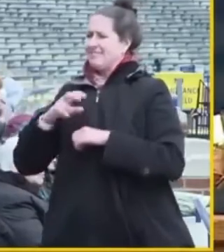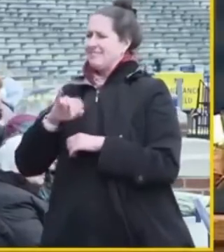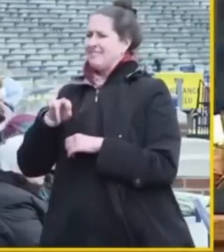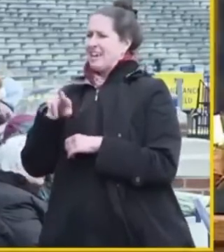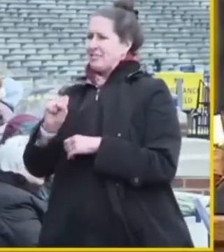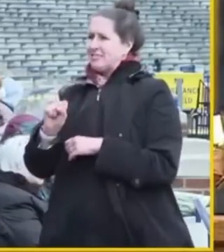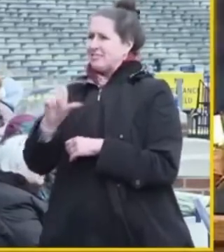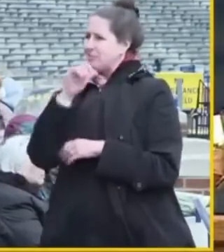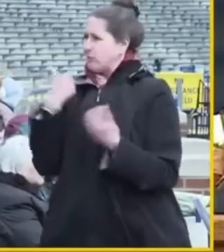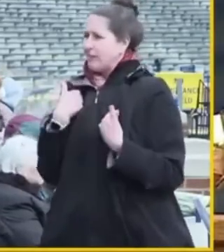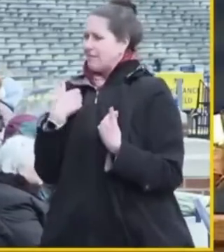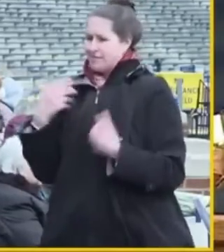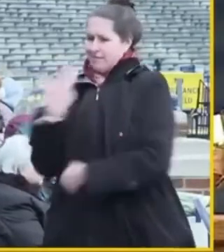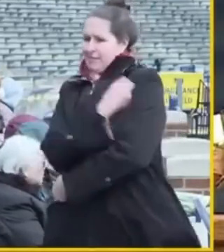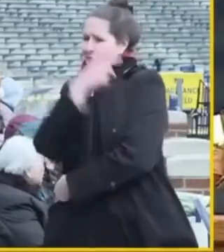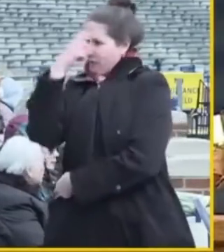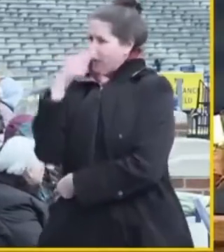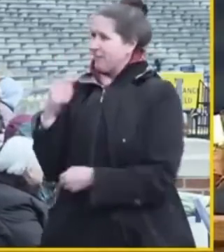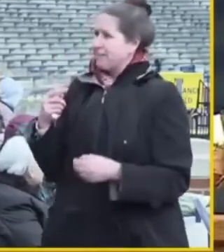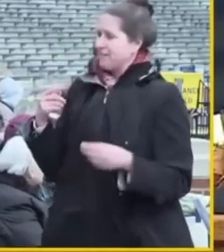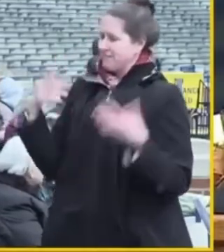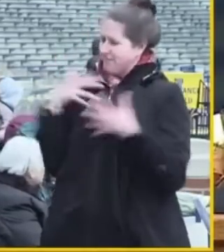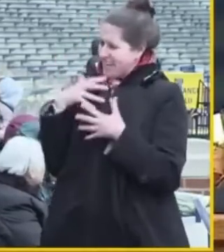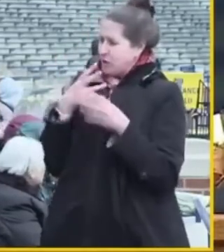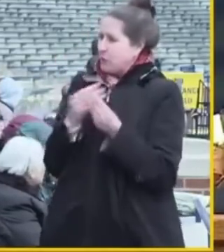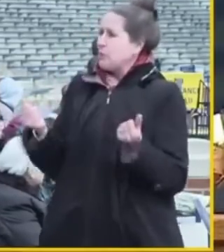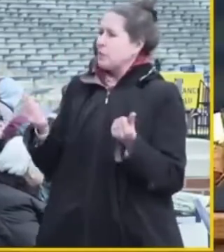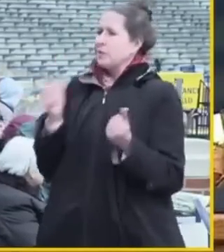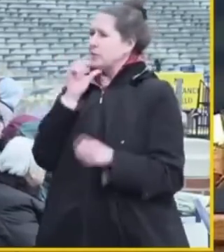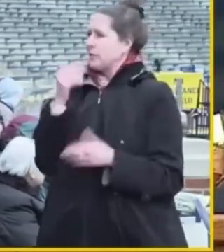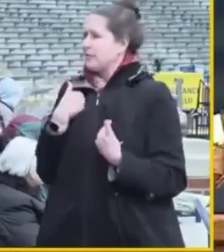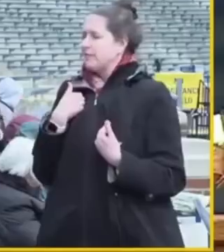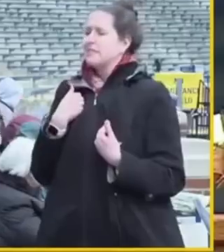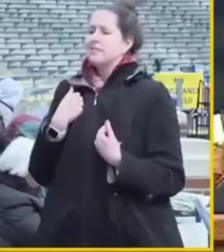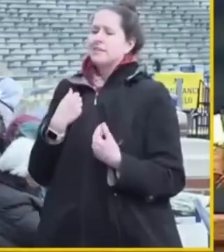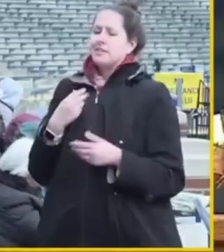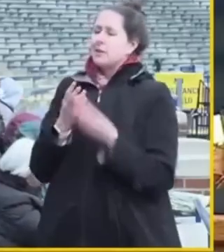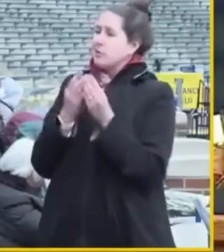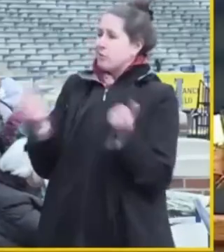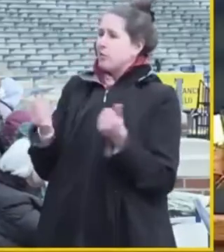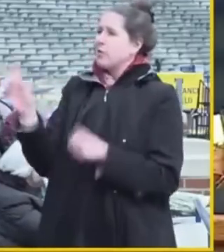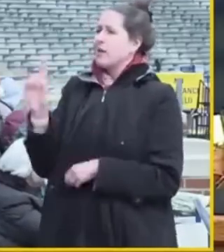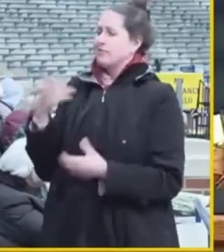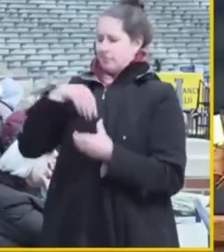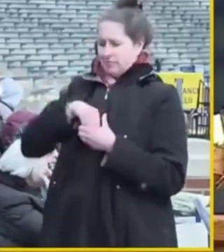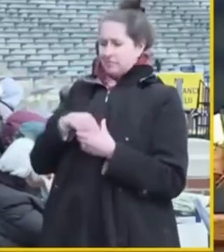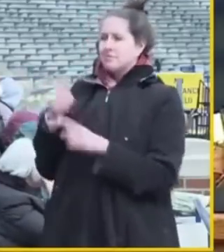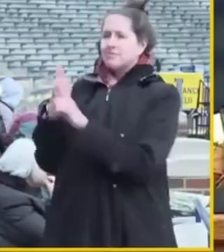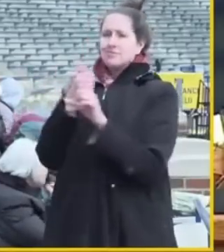but the cure is within you, and by embracing that which terrifies you,